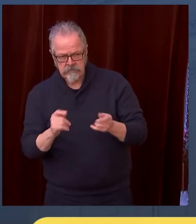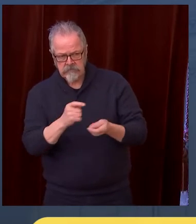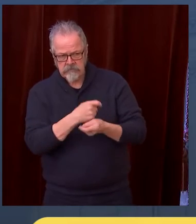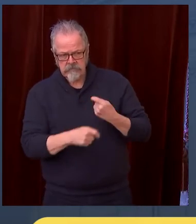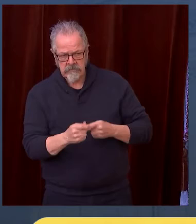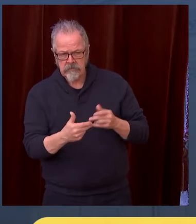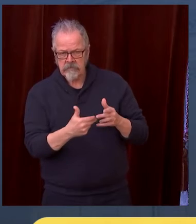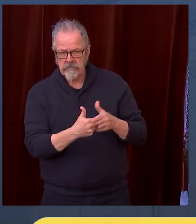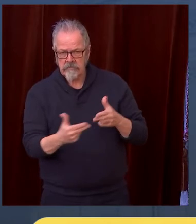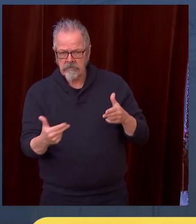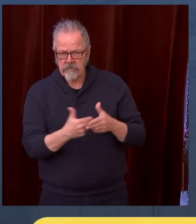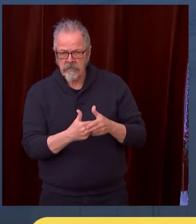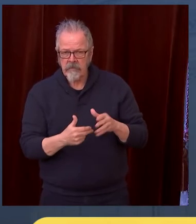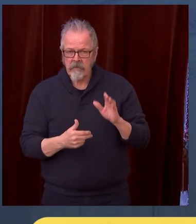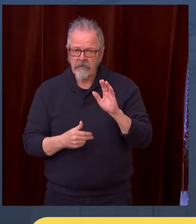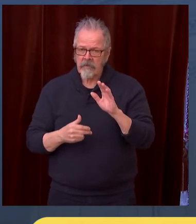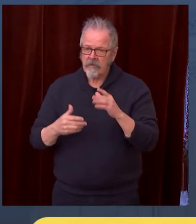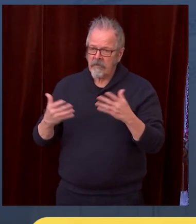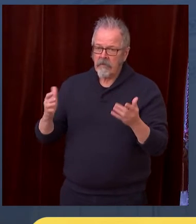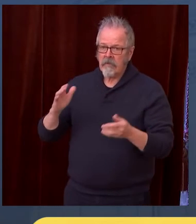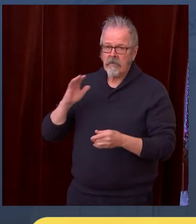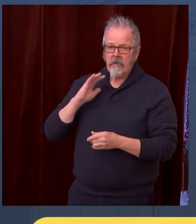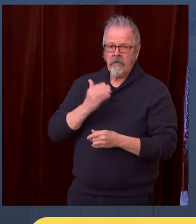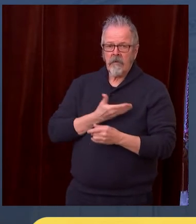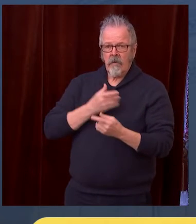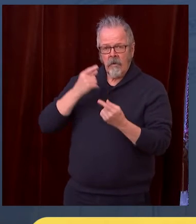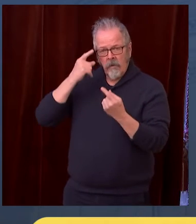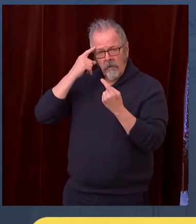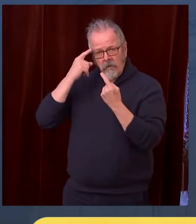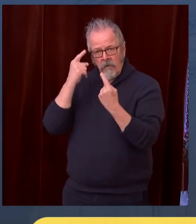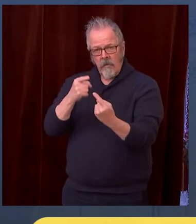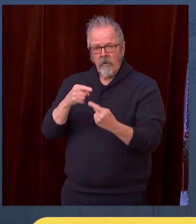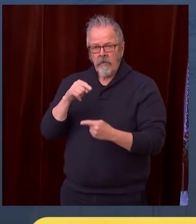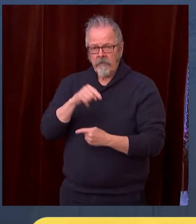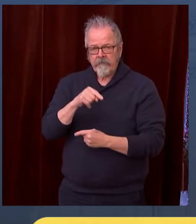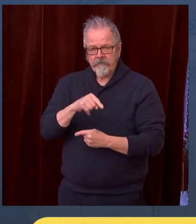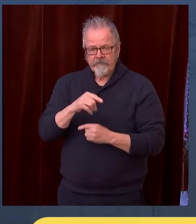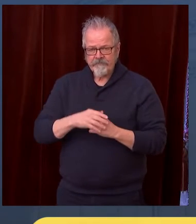Our goal is to knock down the rates of this infection by taking